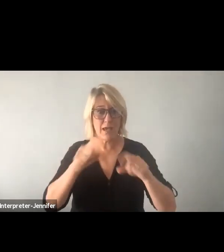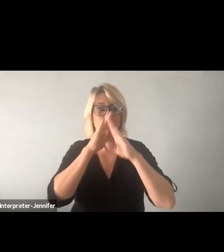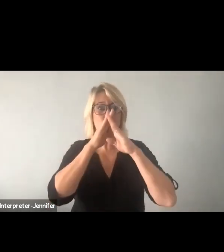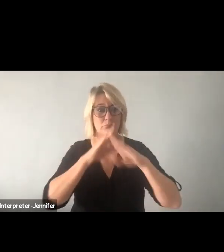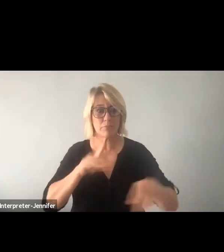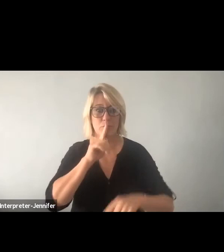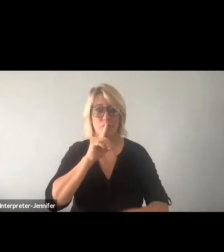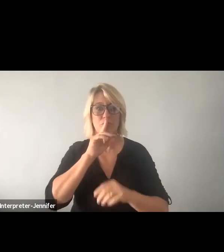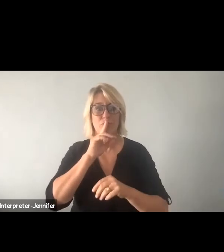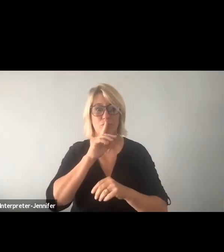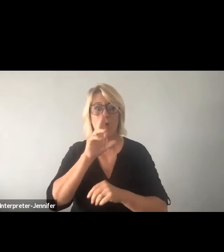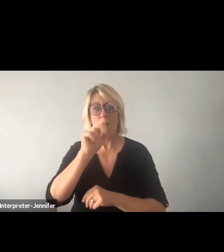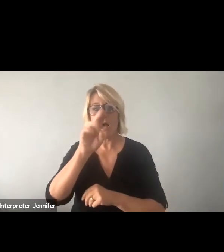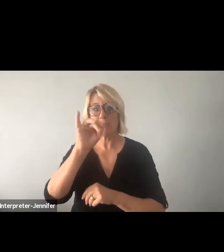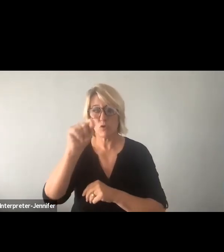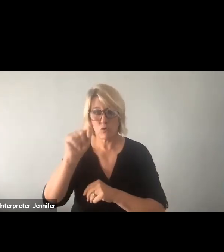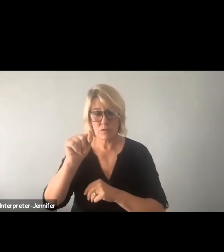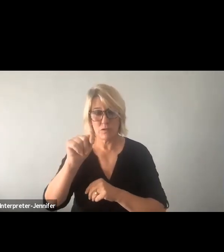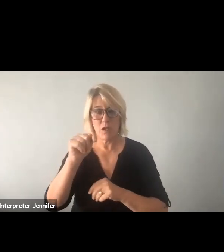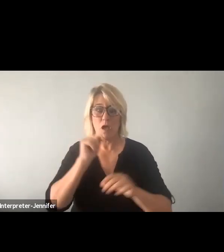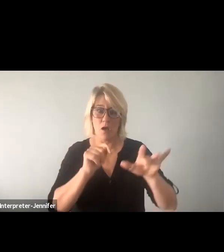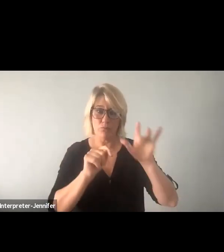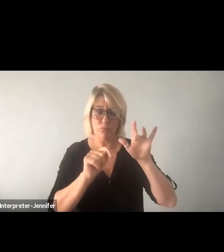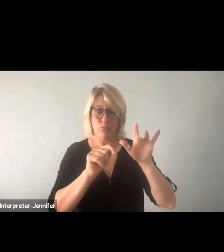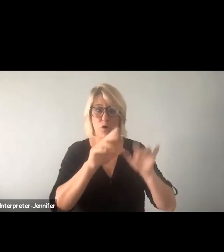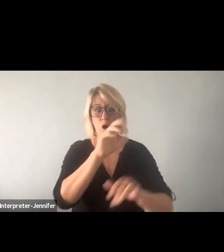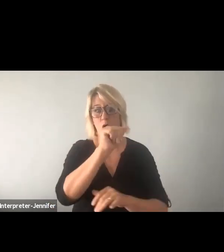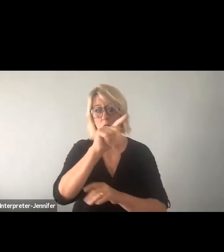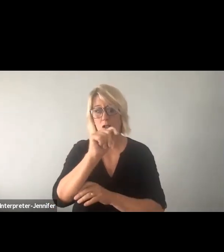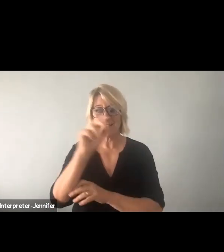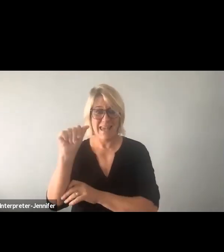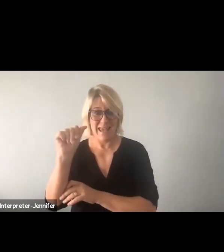press pound 9 or ALT Y on your key pad to raise your hand. We will then let